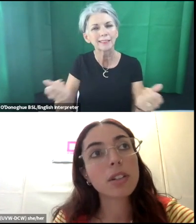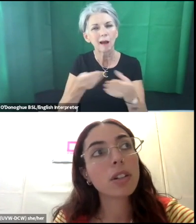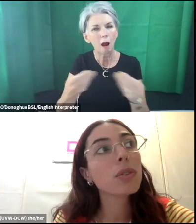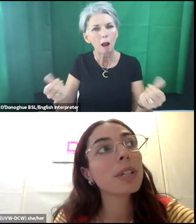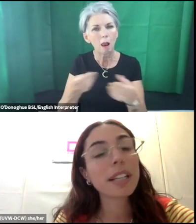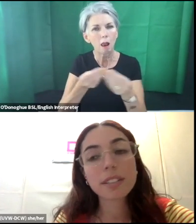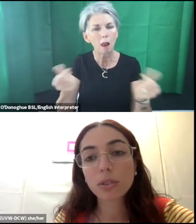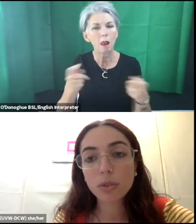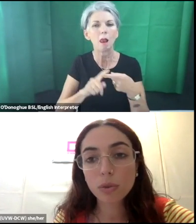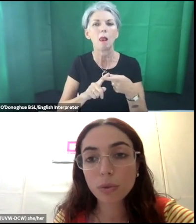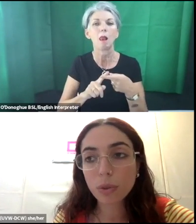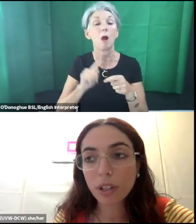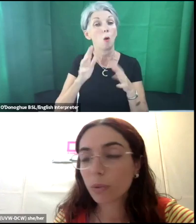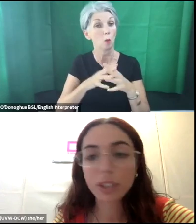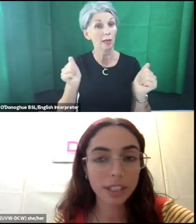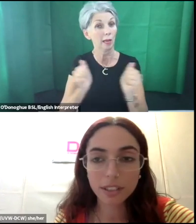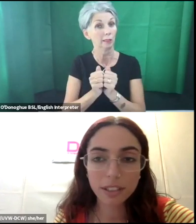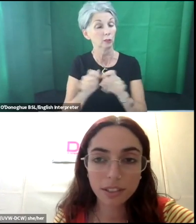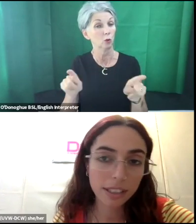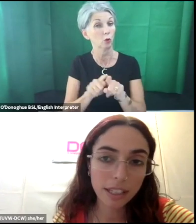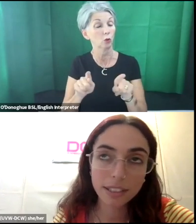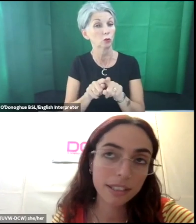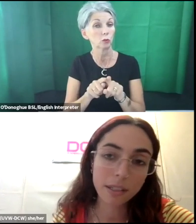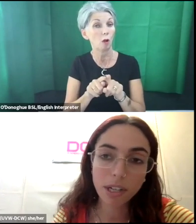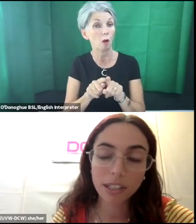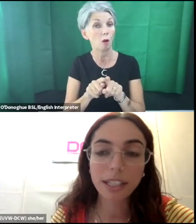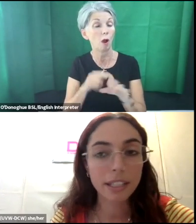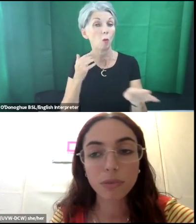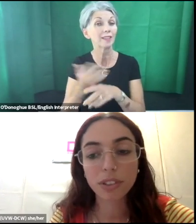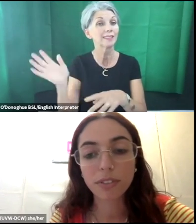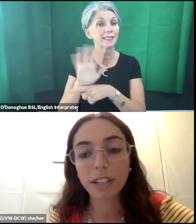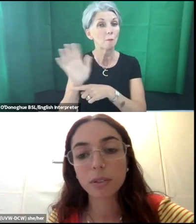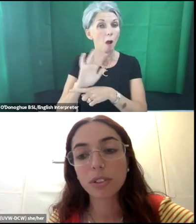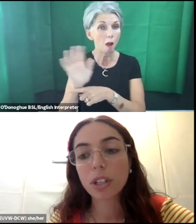And then on the weekends, I also work in a cinema, as Front of House.